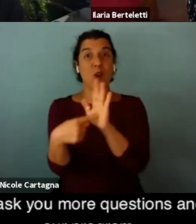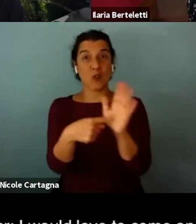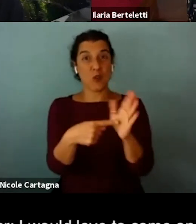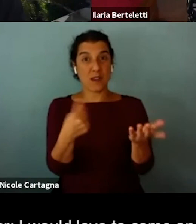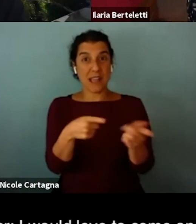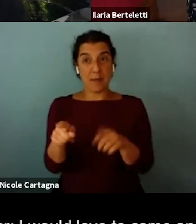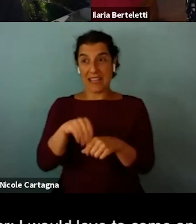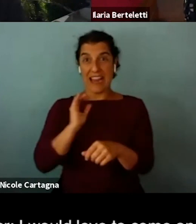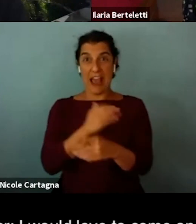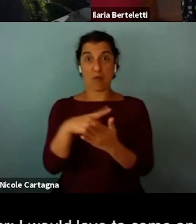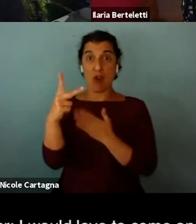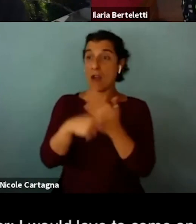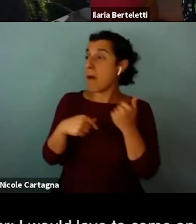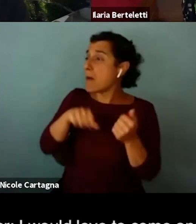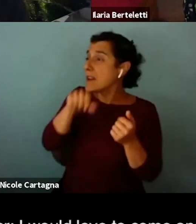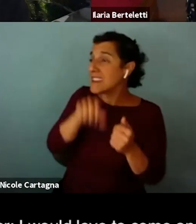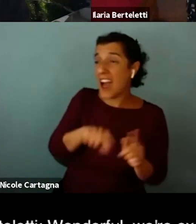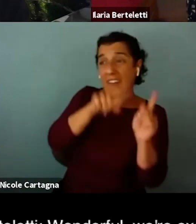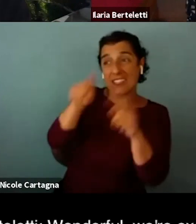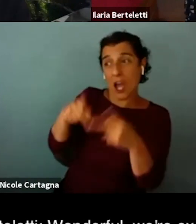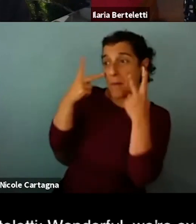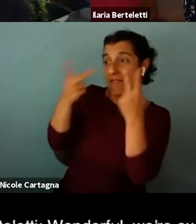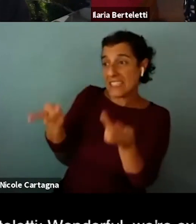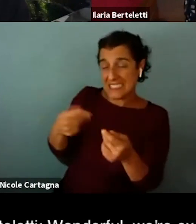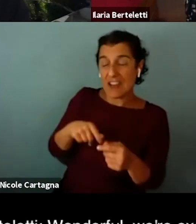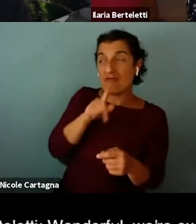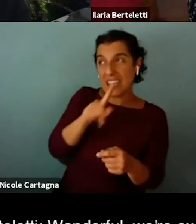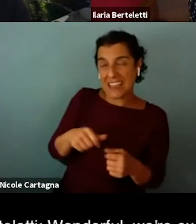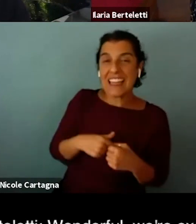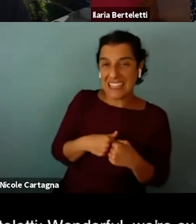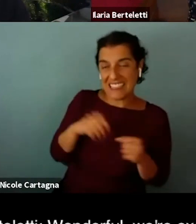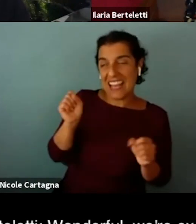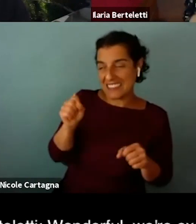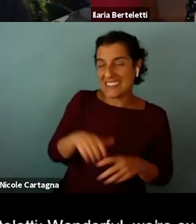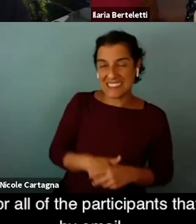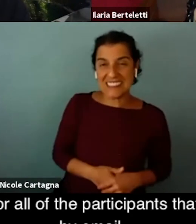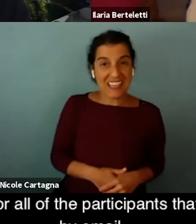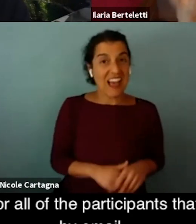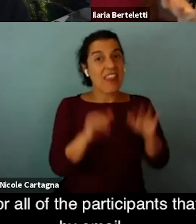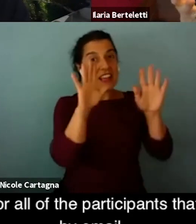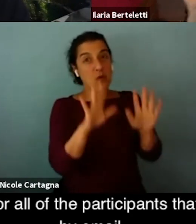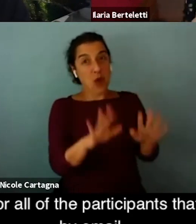i would love to come and visit wonderful very excited thank you so much and thank